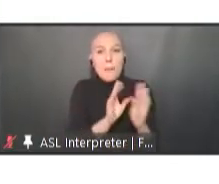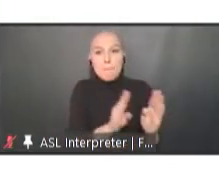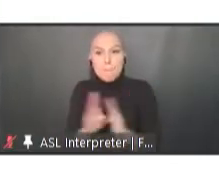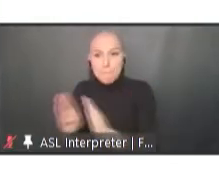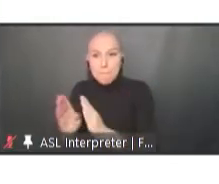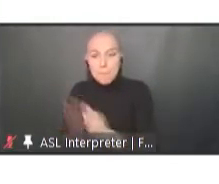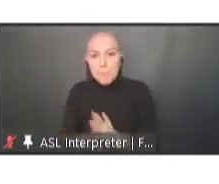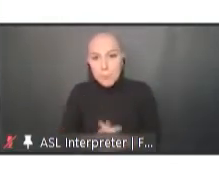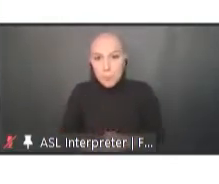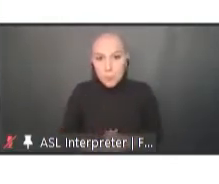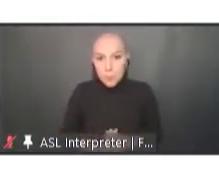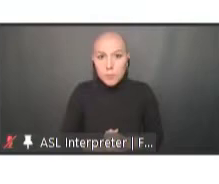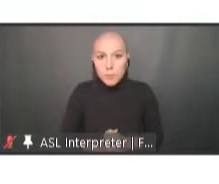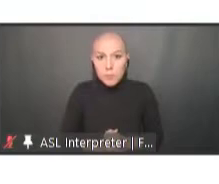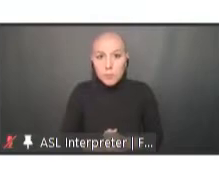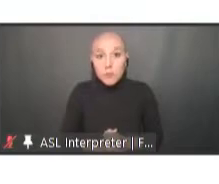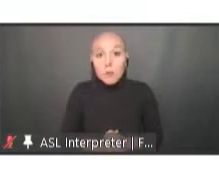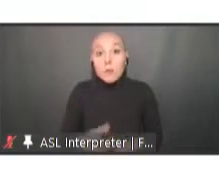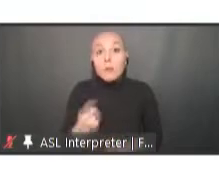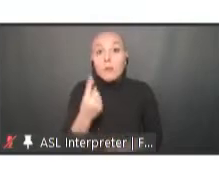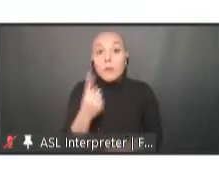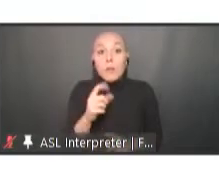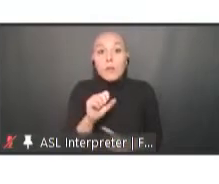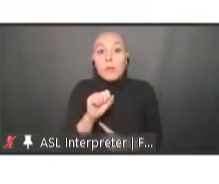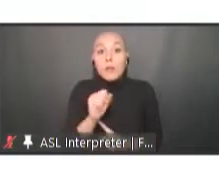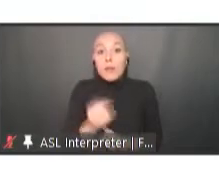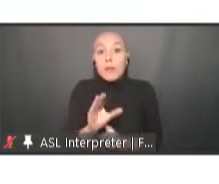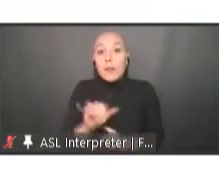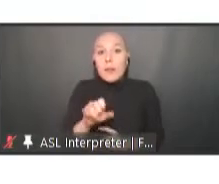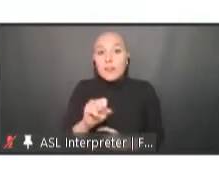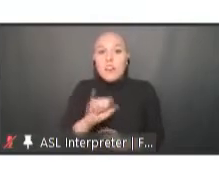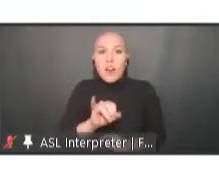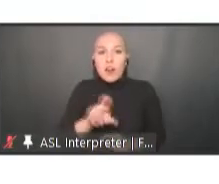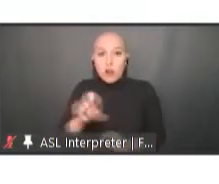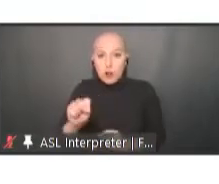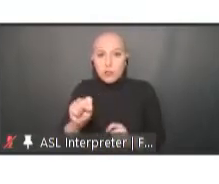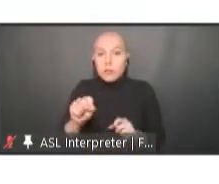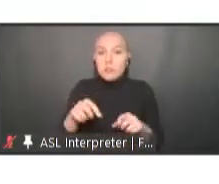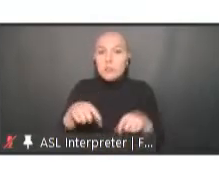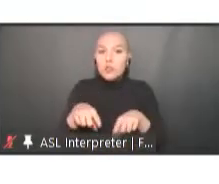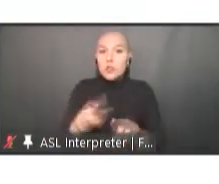Case IRRs during the pre-Delta and Delta predominant periods were relatively stable,